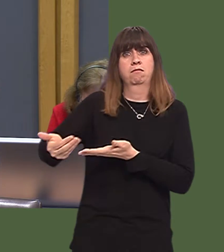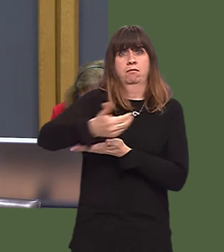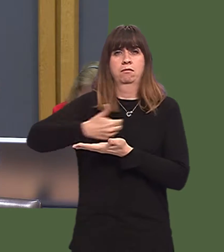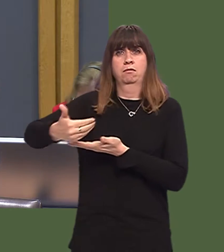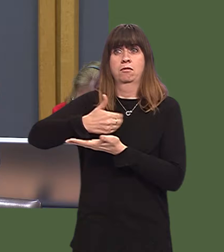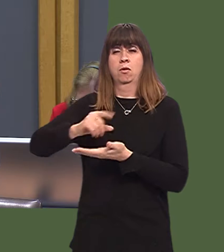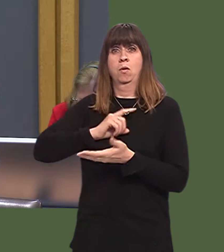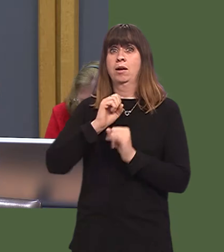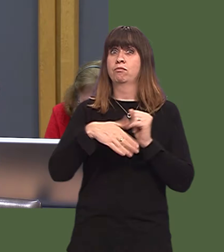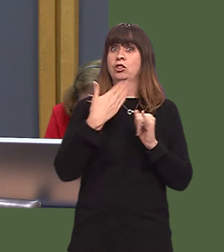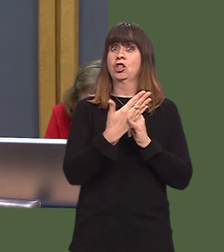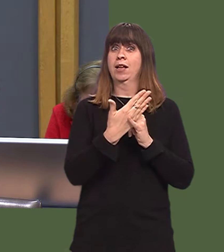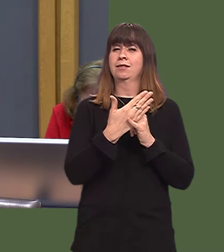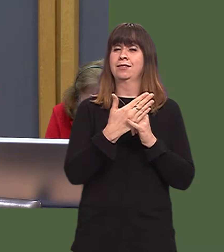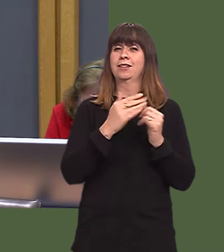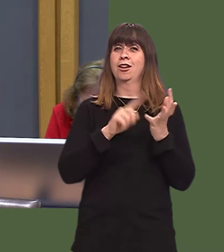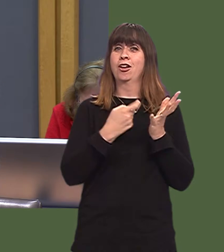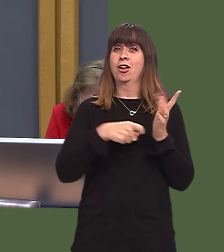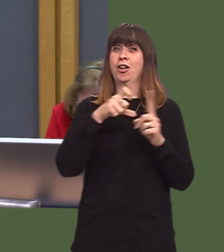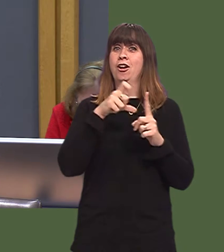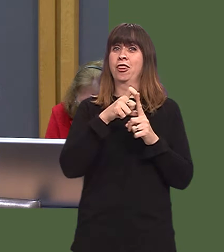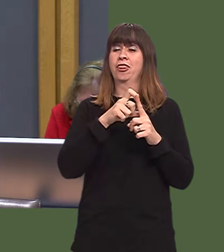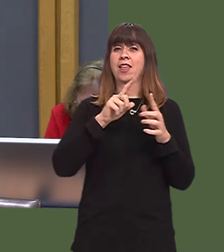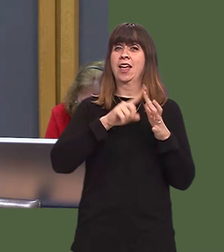June of this year on the Pen-coed college site?